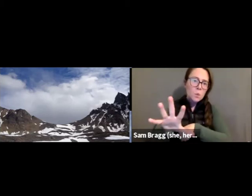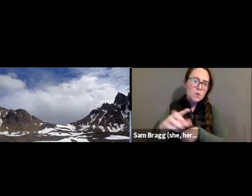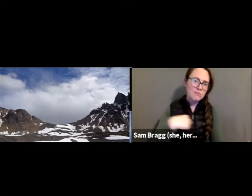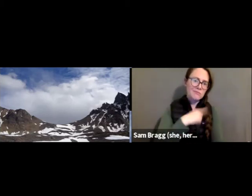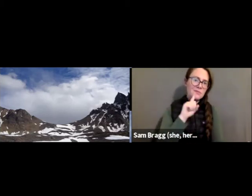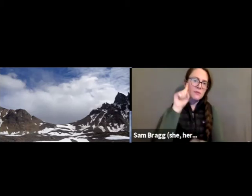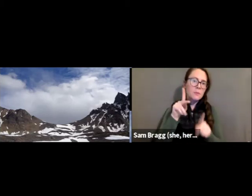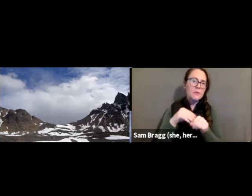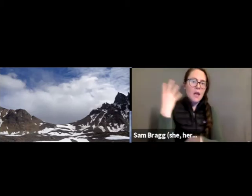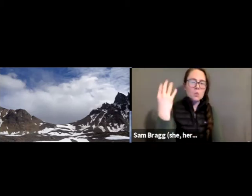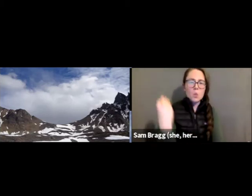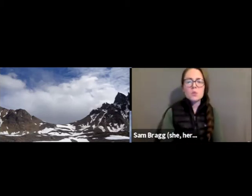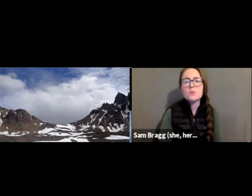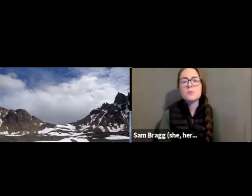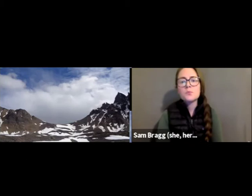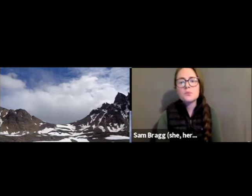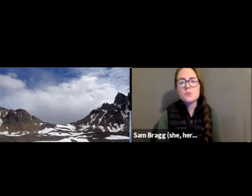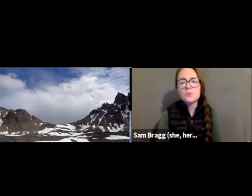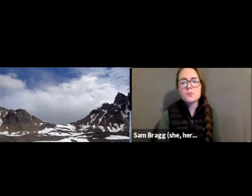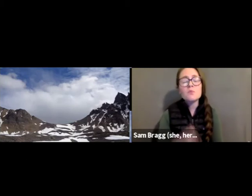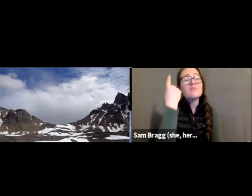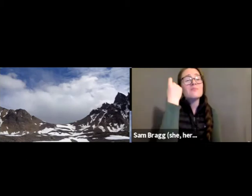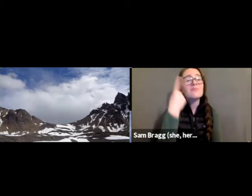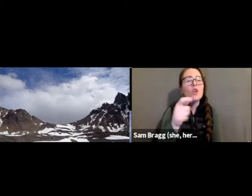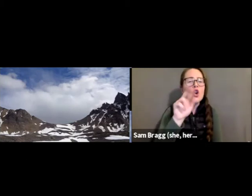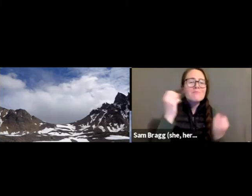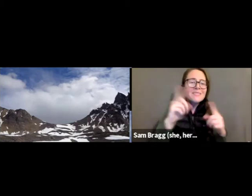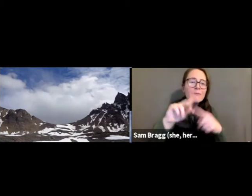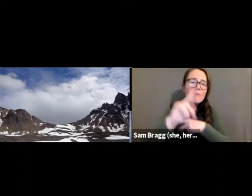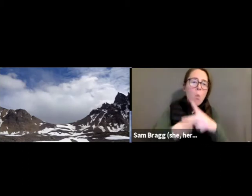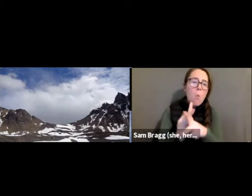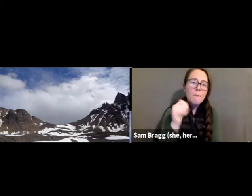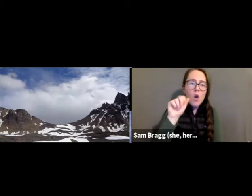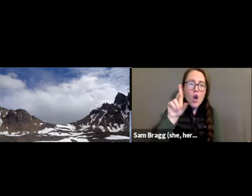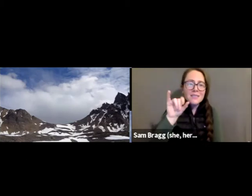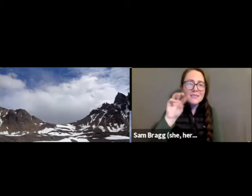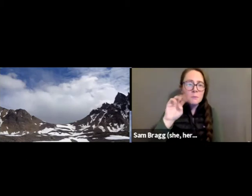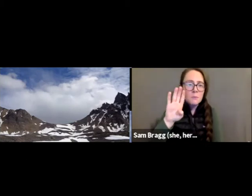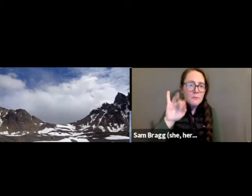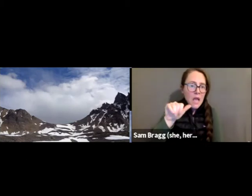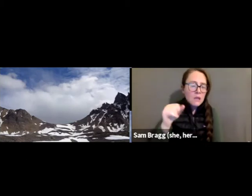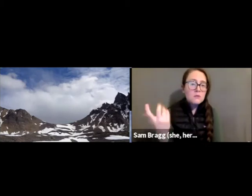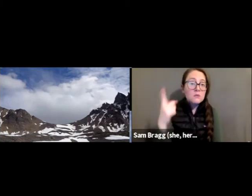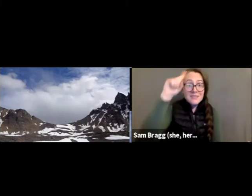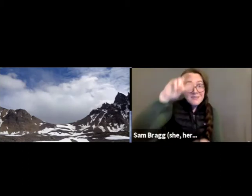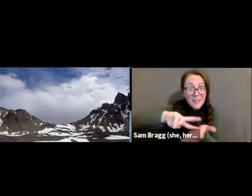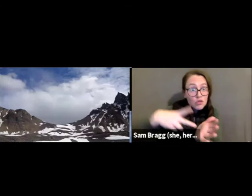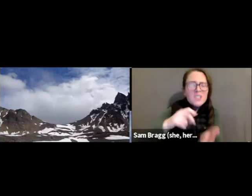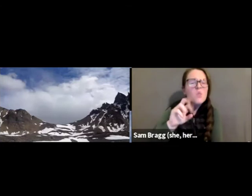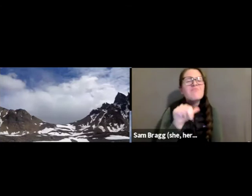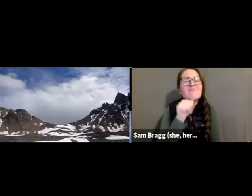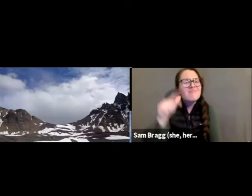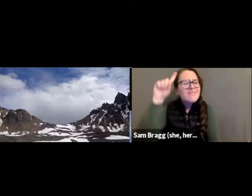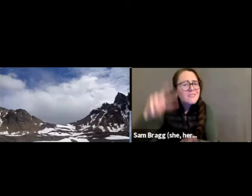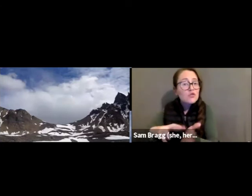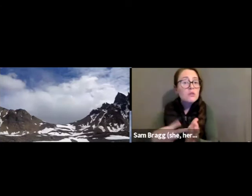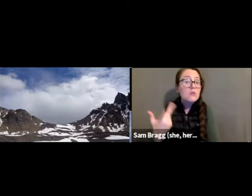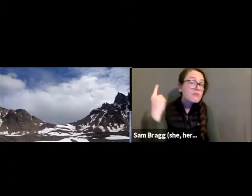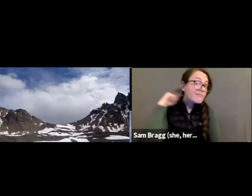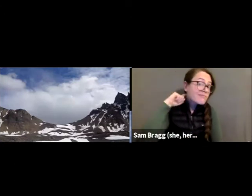outdoor recreation field as a deaf individual. All the barriers that are associated with that.